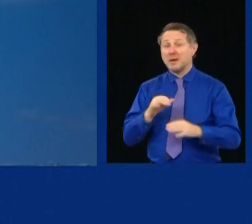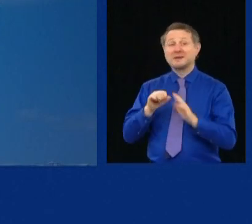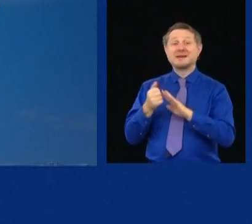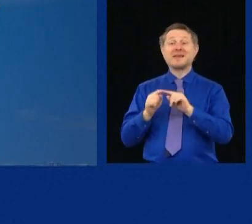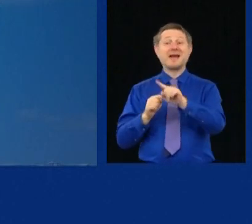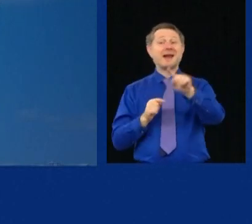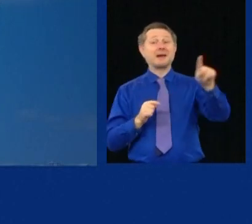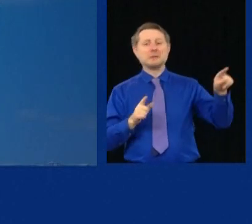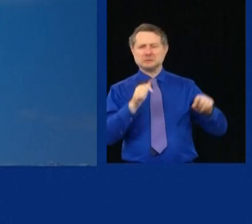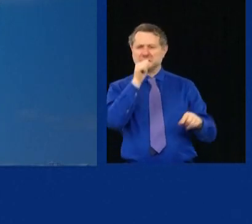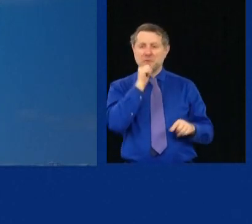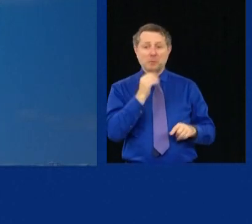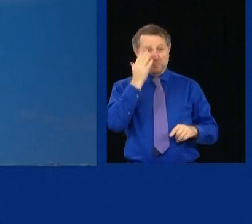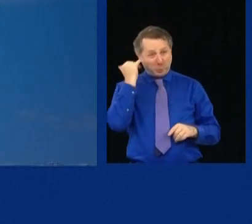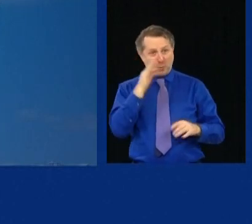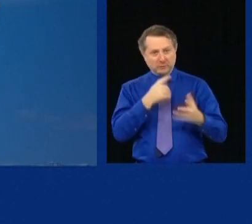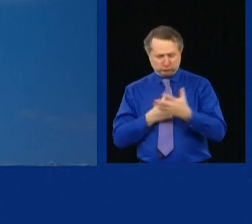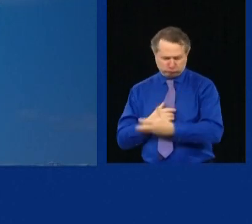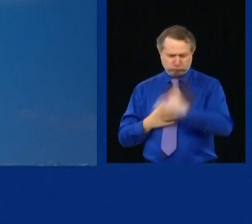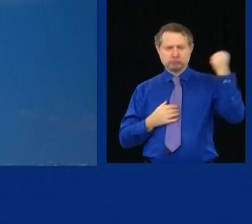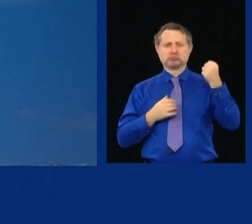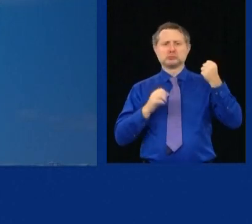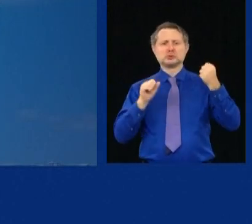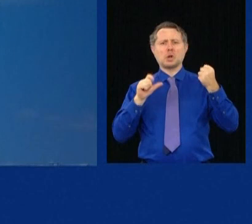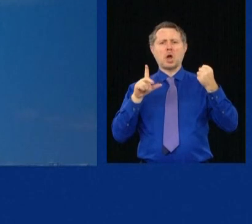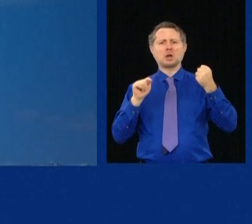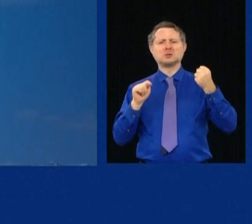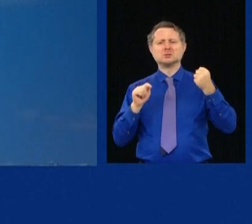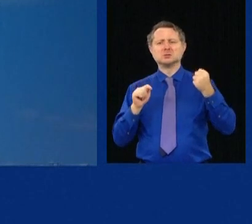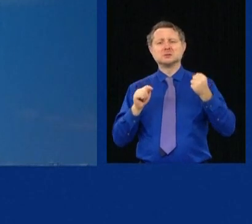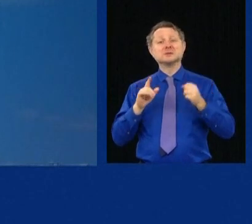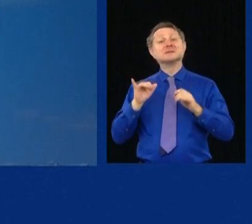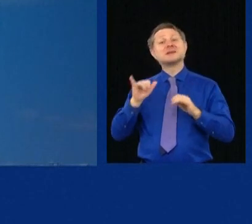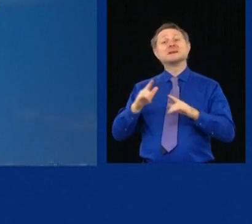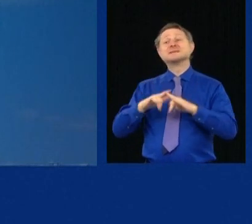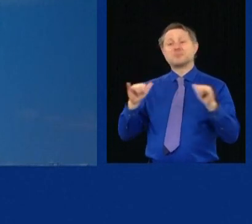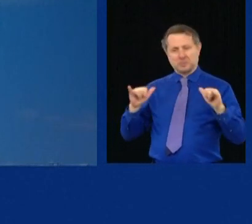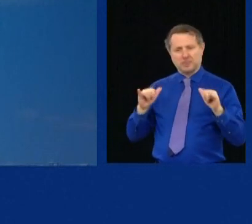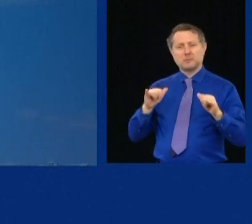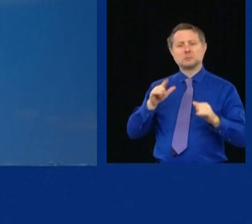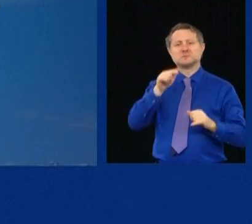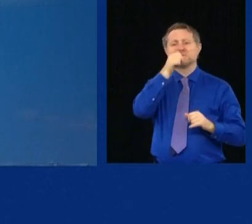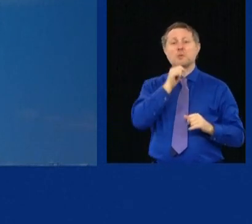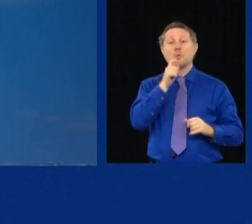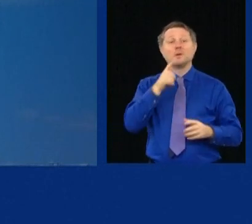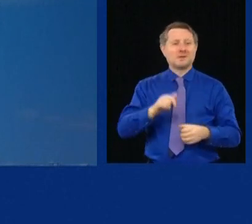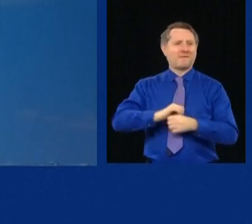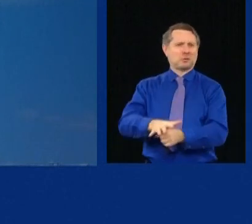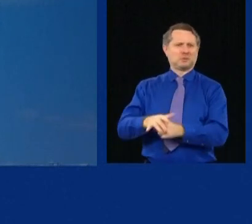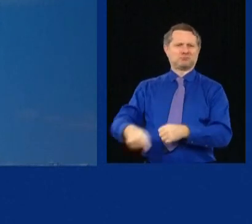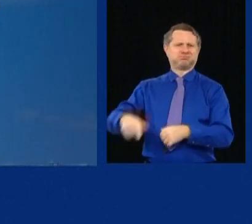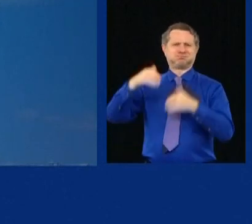STATE AND IRONICALLY THE STATES THAT WERE MOST HURT BY S.A.L.T.